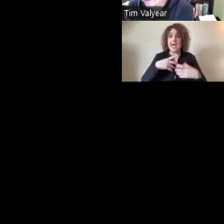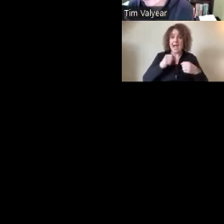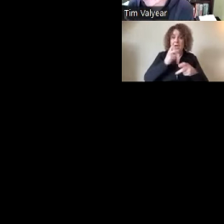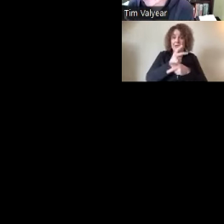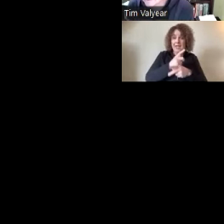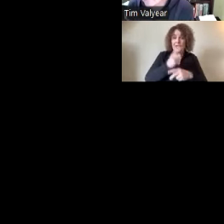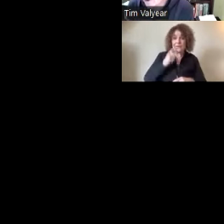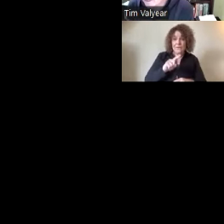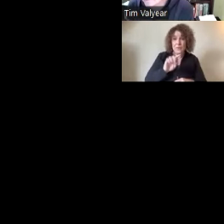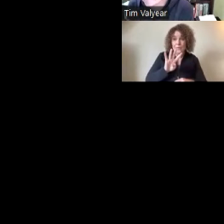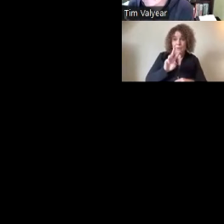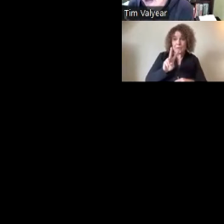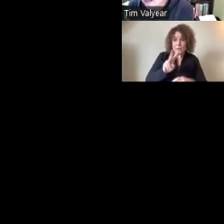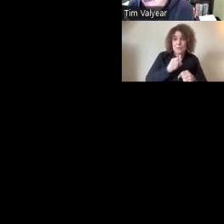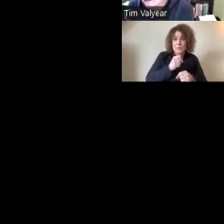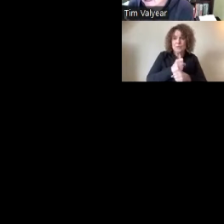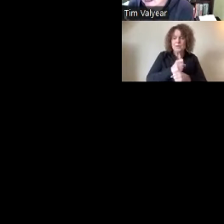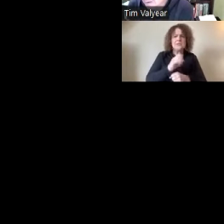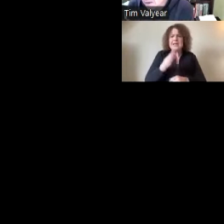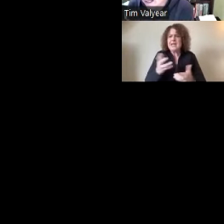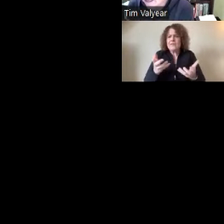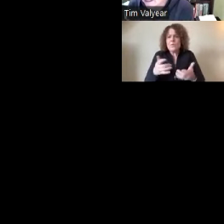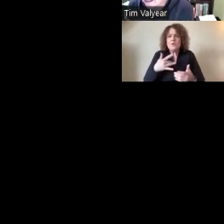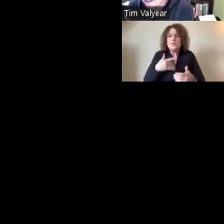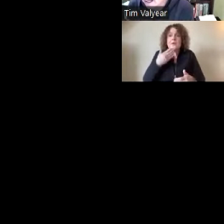is not something I ever want to be associated with at 62